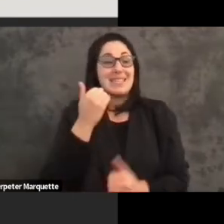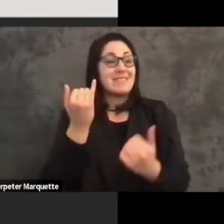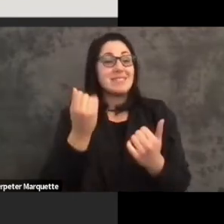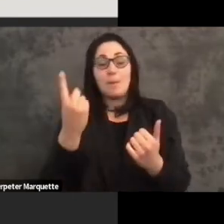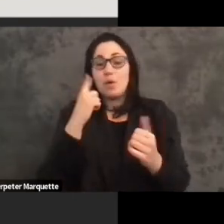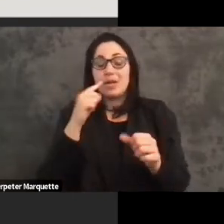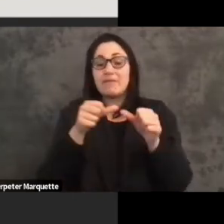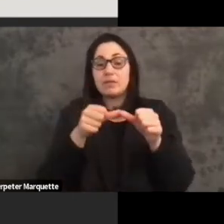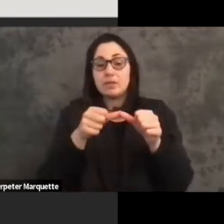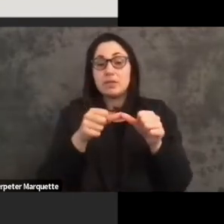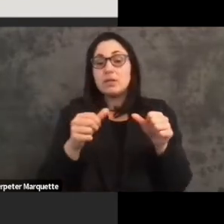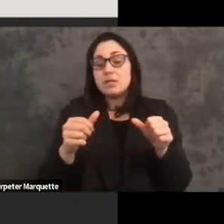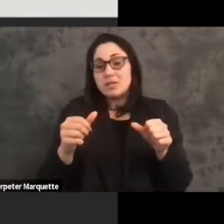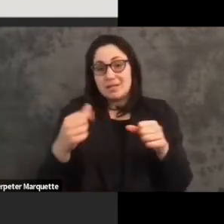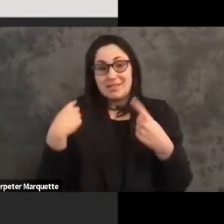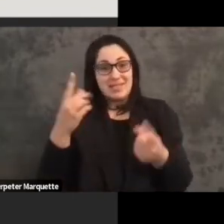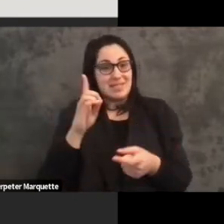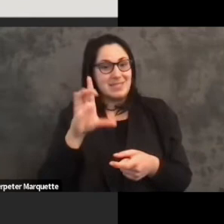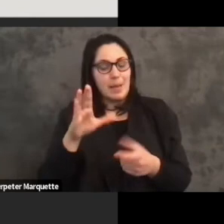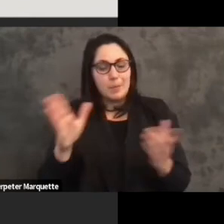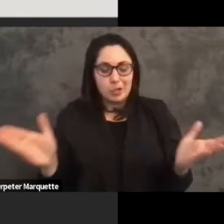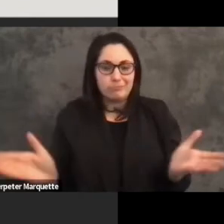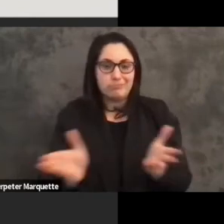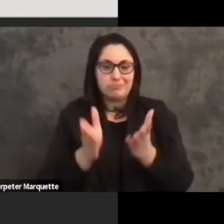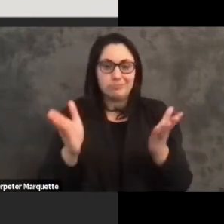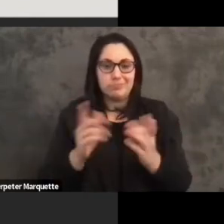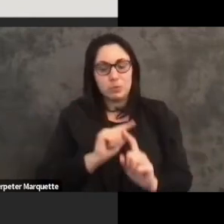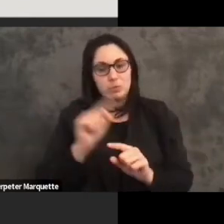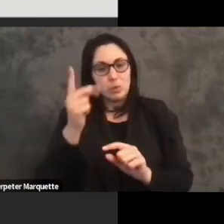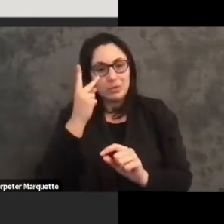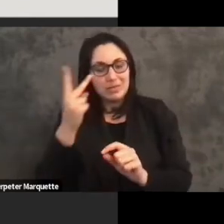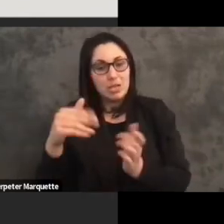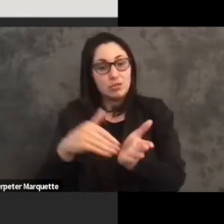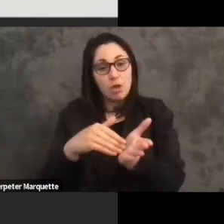Thank you. We also have an additional answer from Michael Peluso saying, if someone has